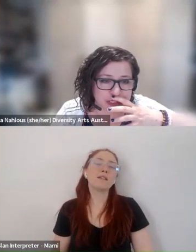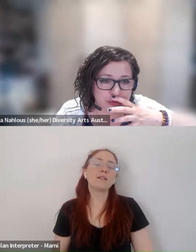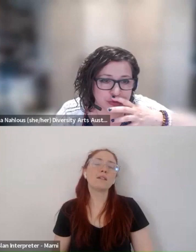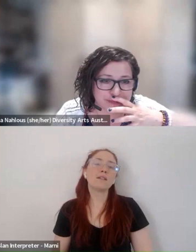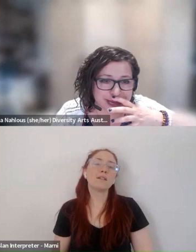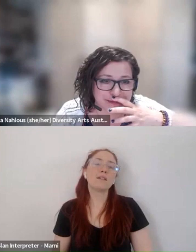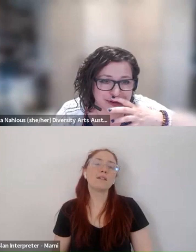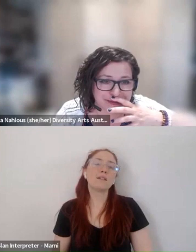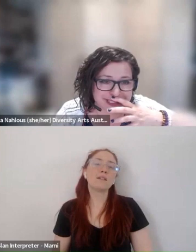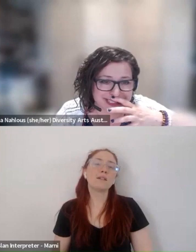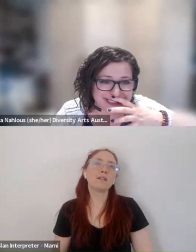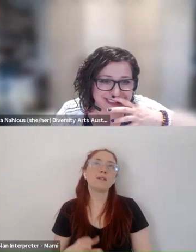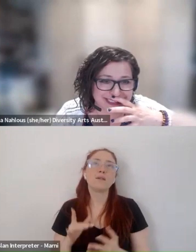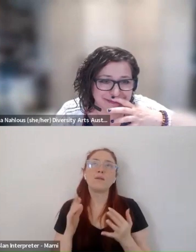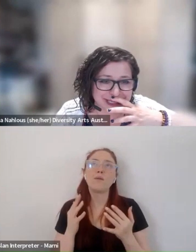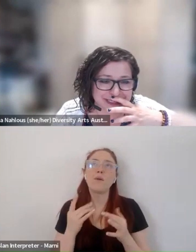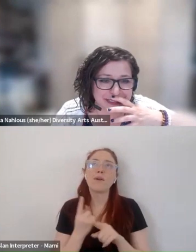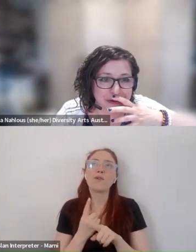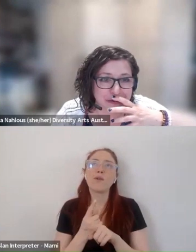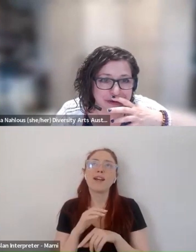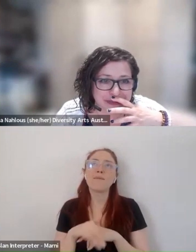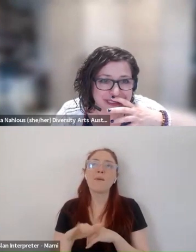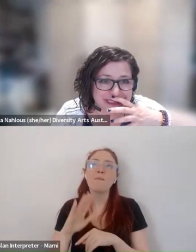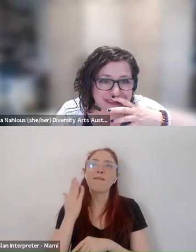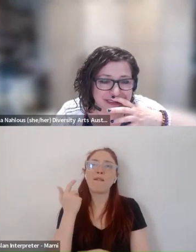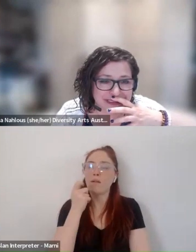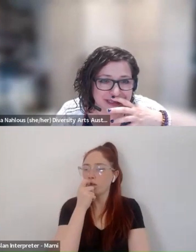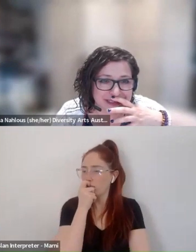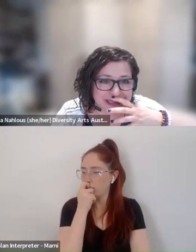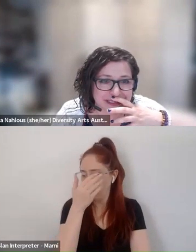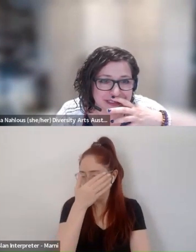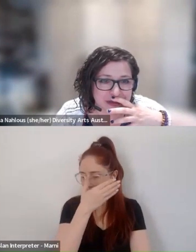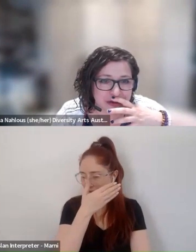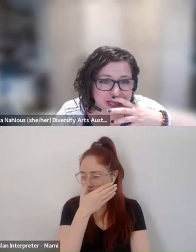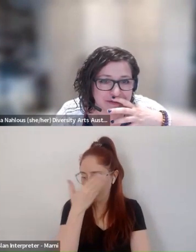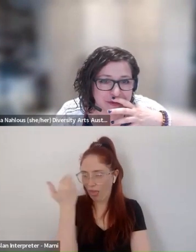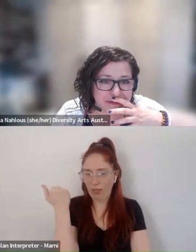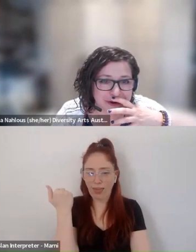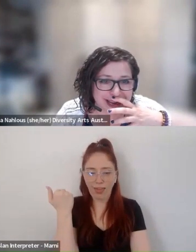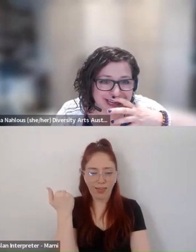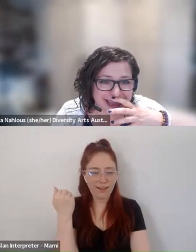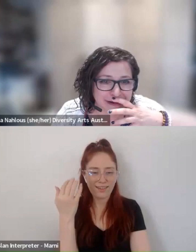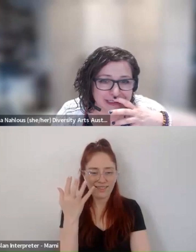we talked about previously, because I don't want to miss it. And it's just gone out of my brain now.